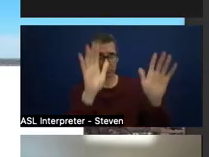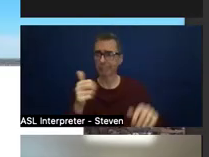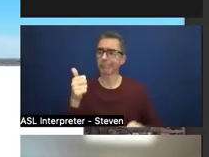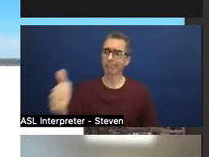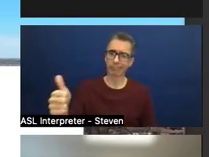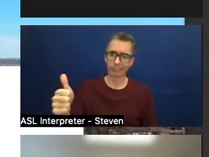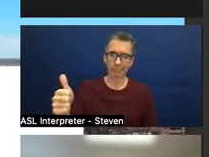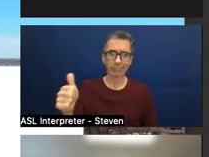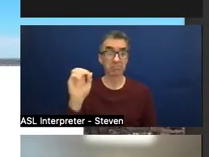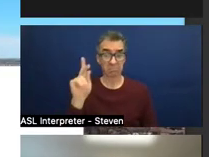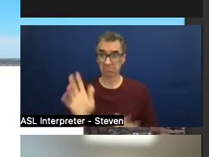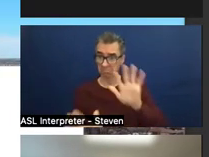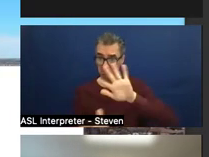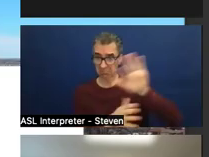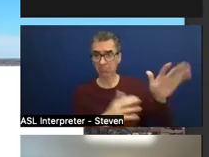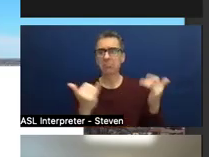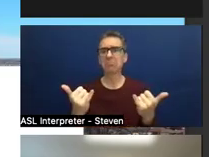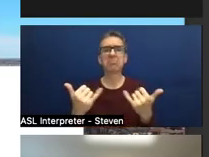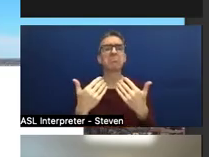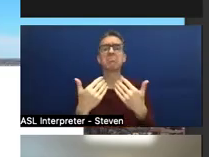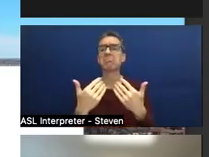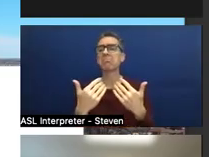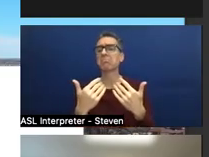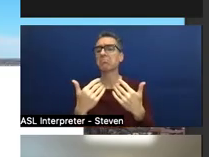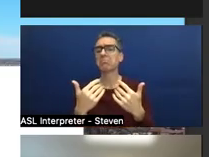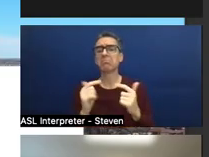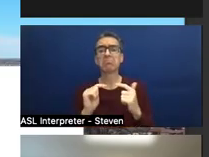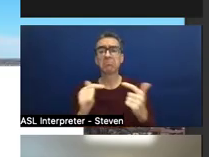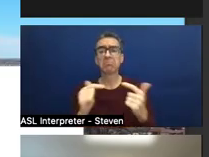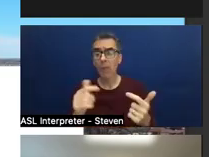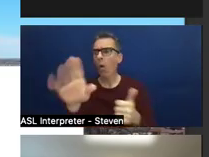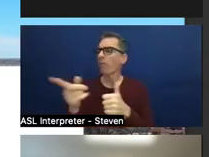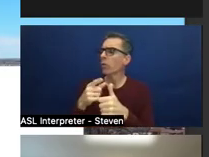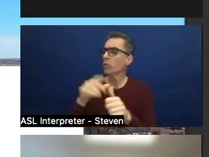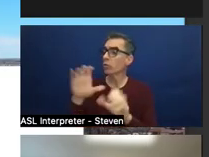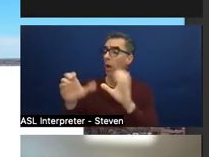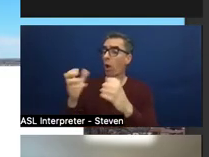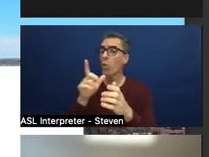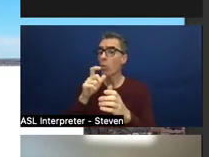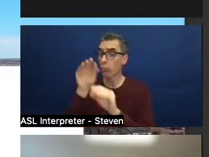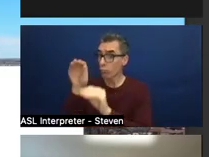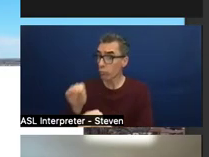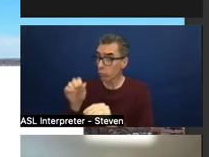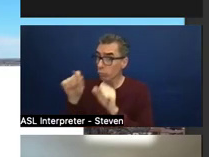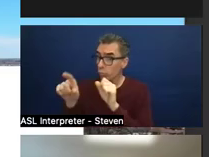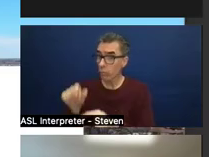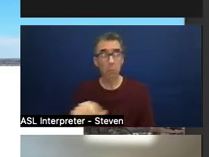So I think we can open it up is are there any more in the chat to start with? Nope, no more questions in the chat.